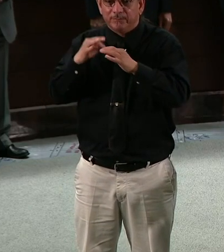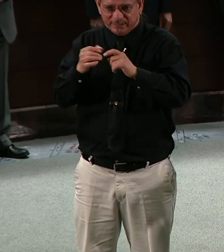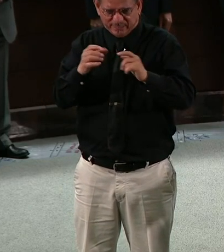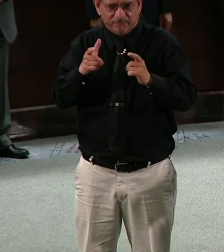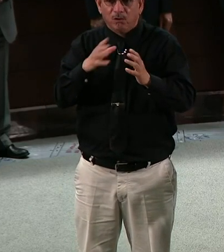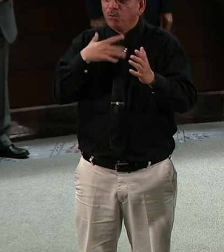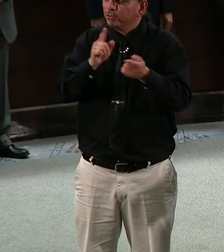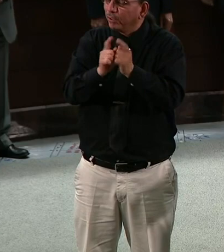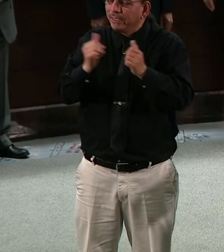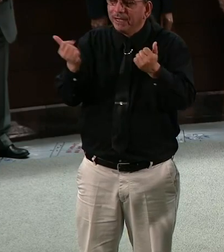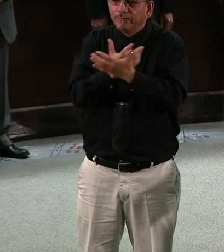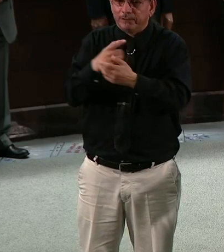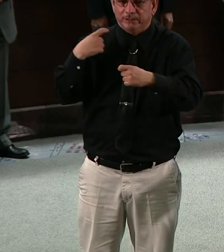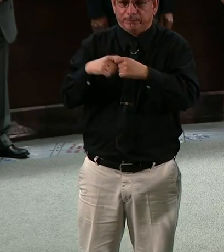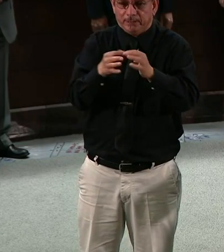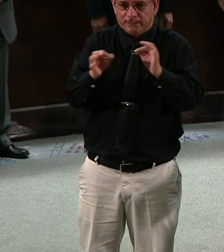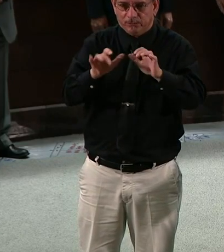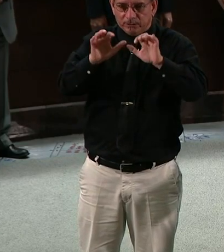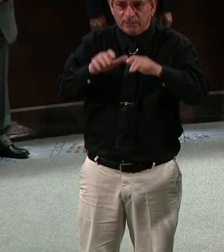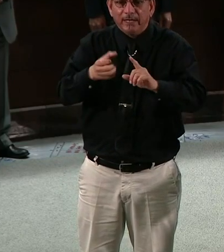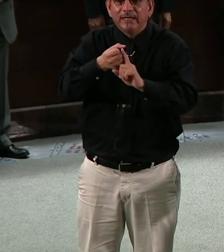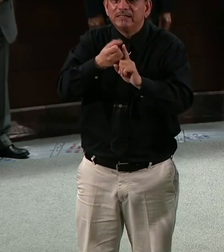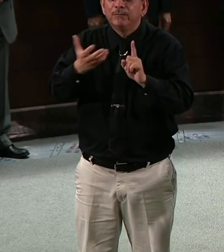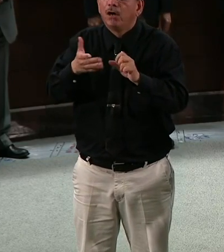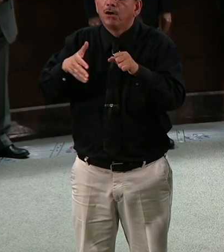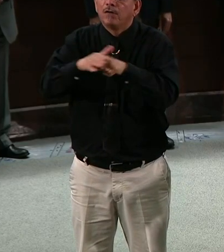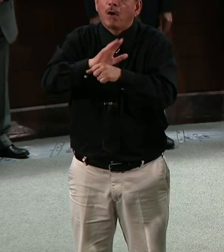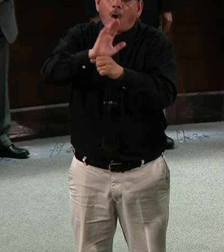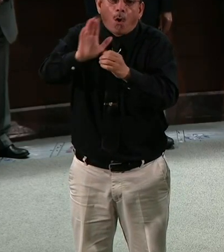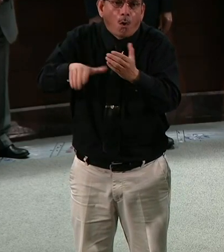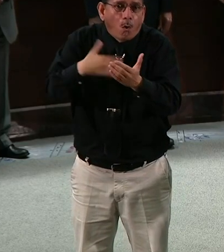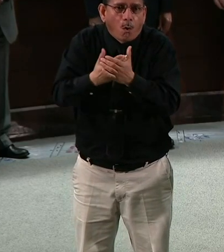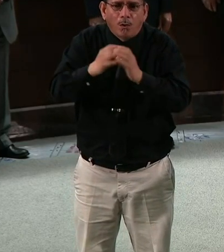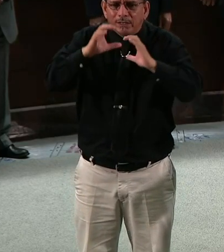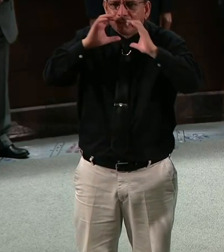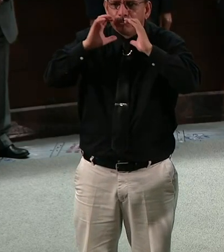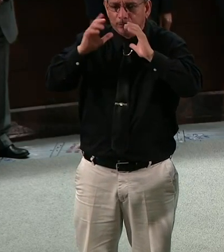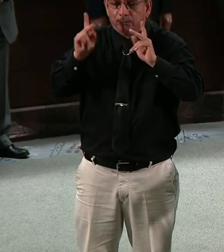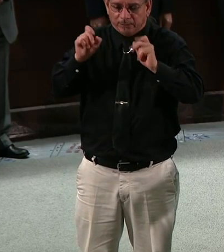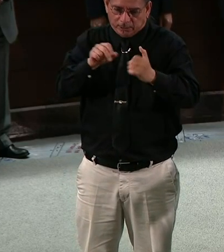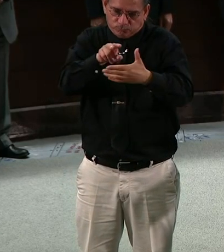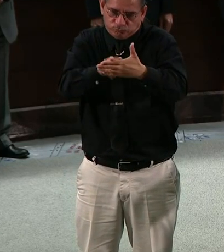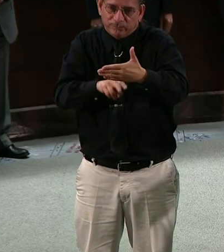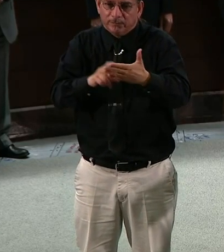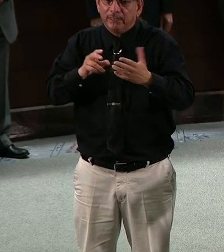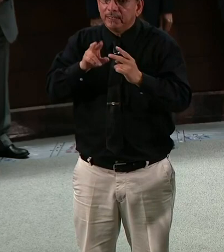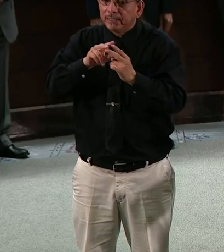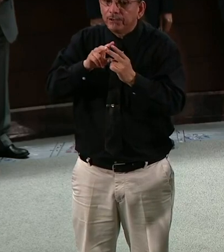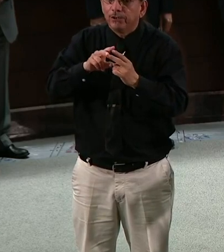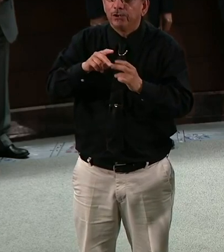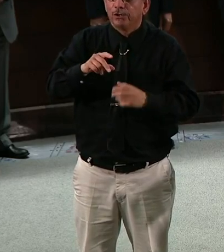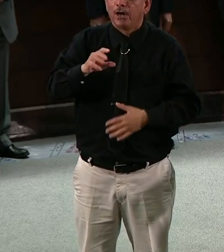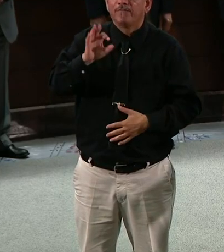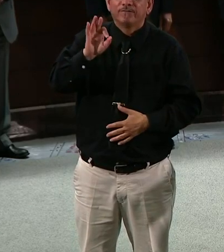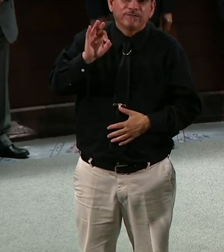TO SYSTEM A SUSPECT IN THE END